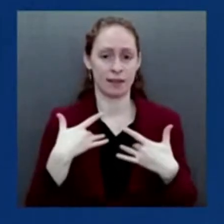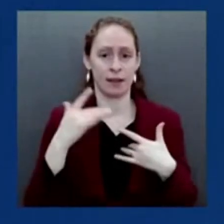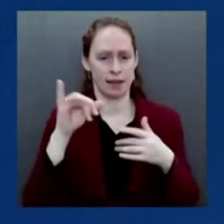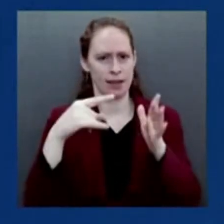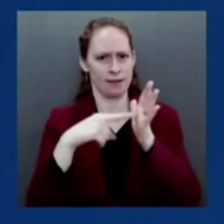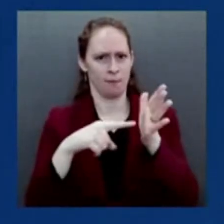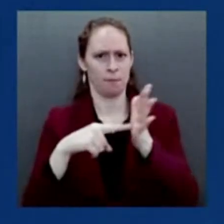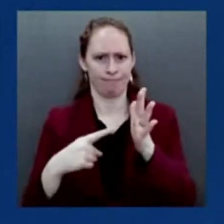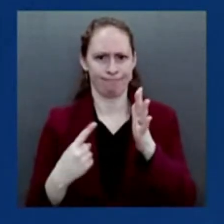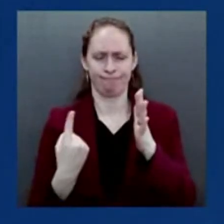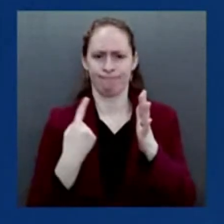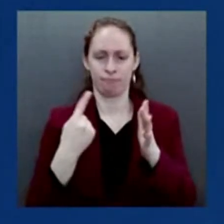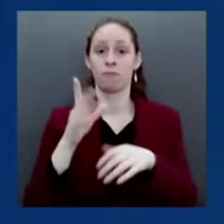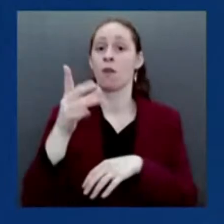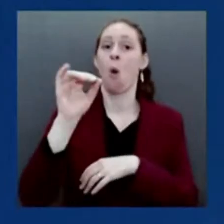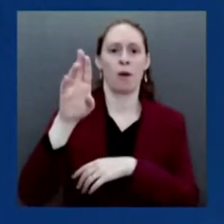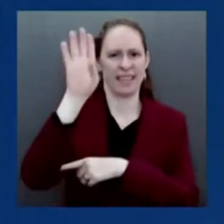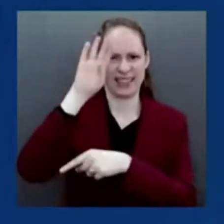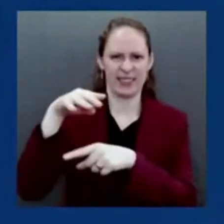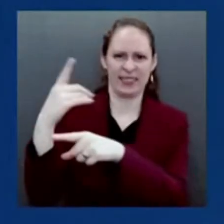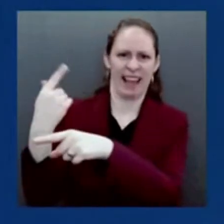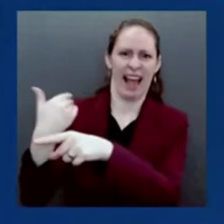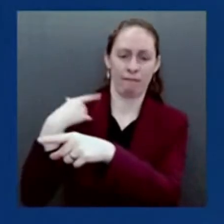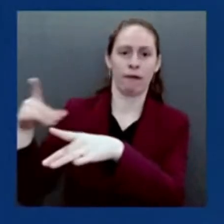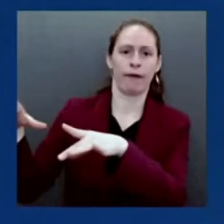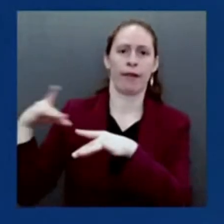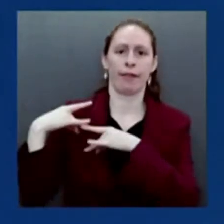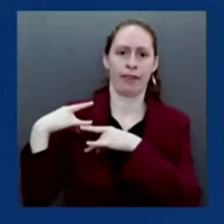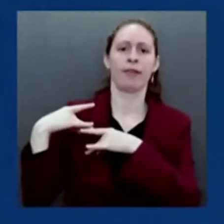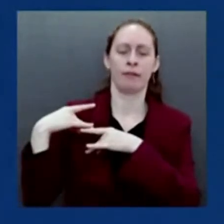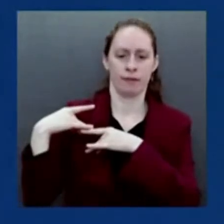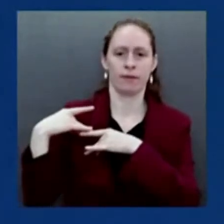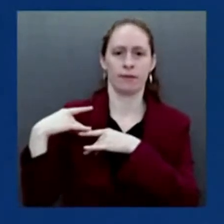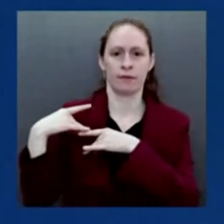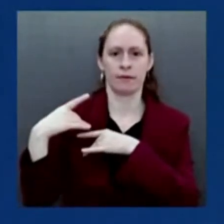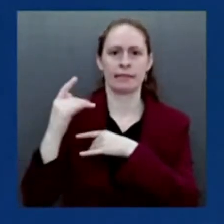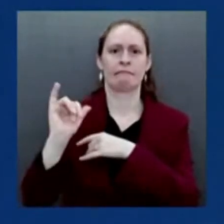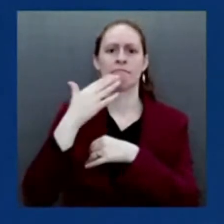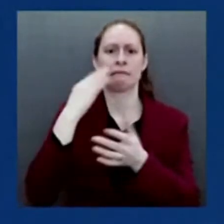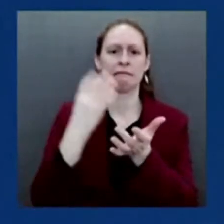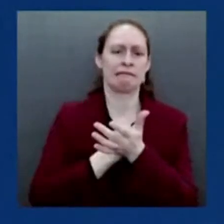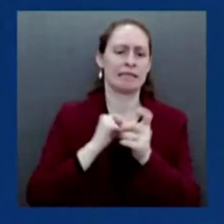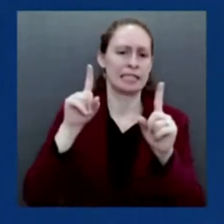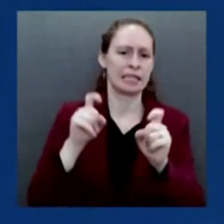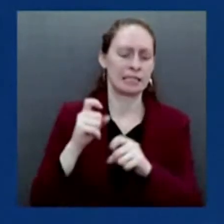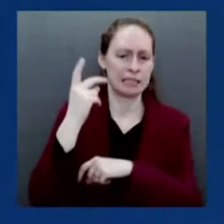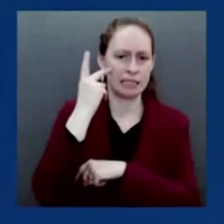FIVE DAYS AFTER THEY HAVE BEEN EXPOSED TO SOMEONE WHO HAS TRAN NINE, CERTAINLY IF YOU ARE